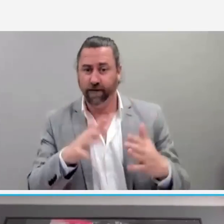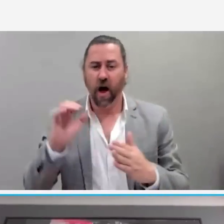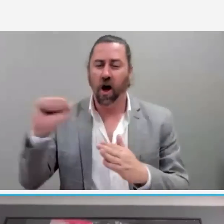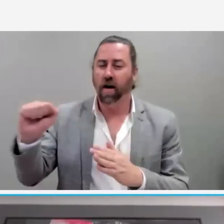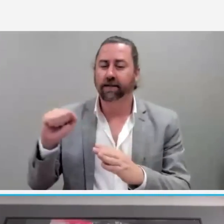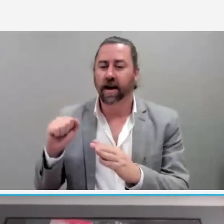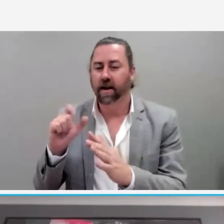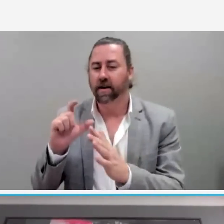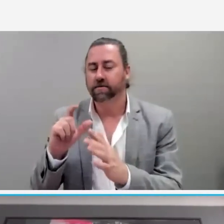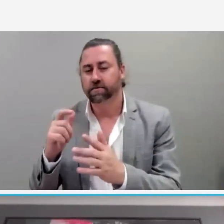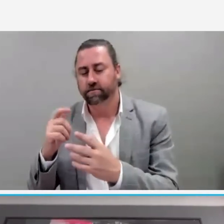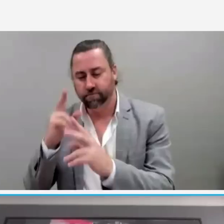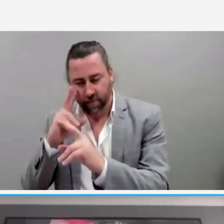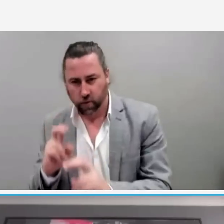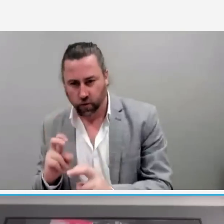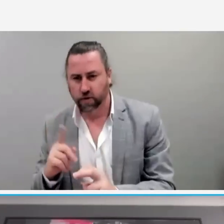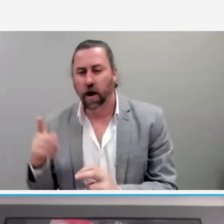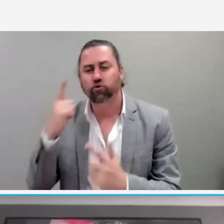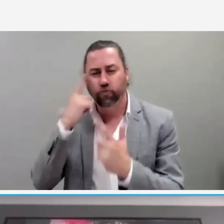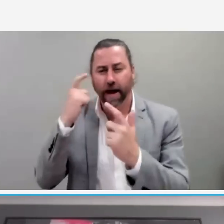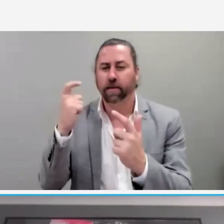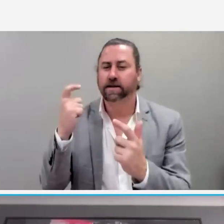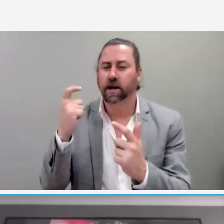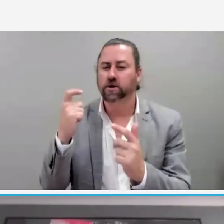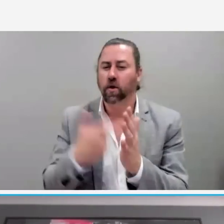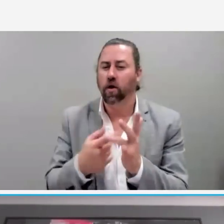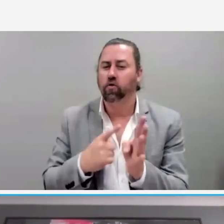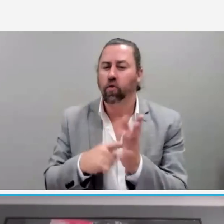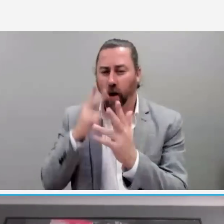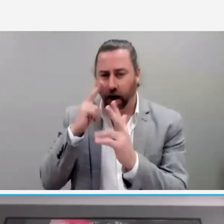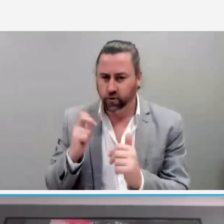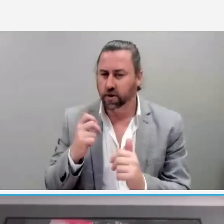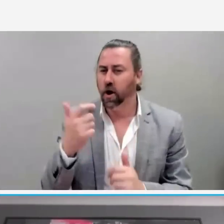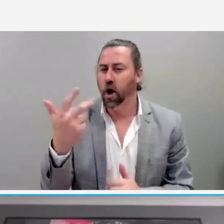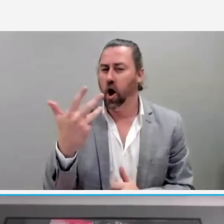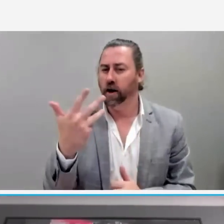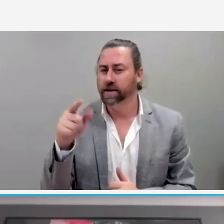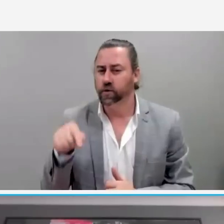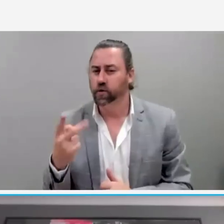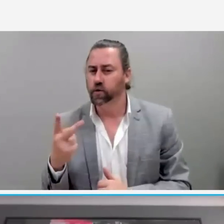specifically 19 to 21 of the Royal Commission into aged care quality and safety, the targeted